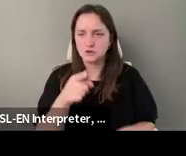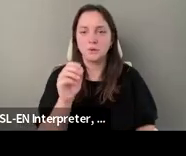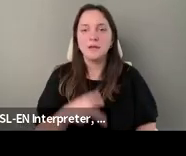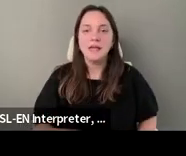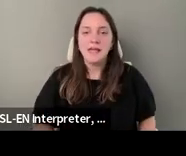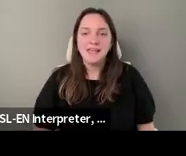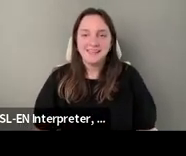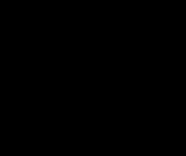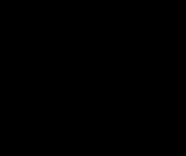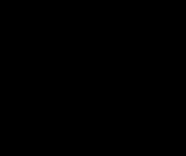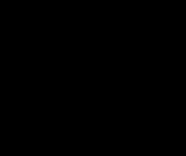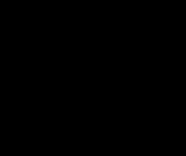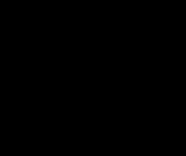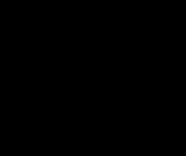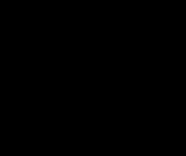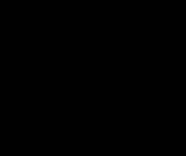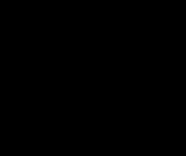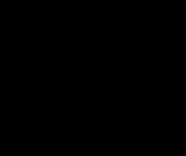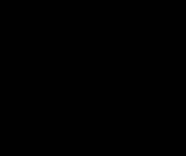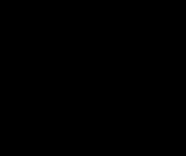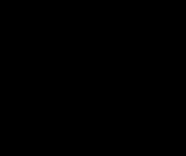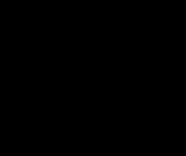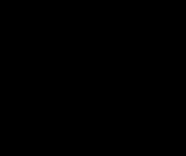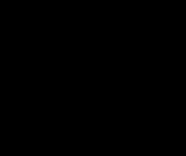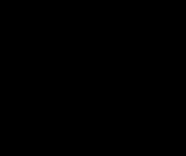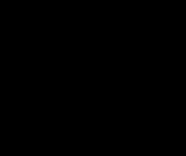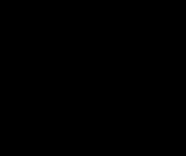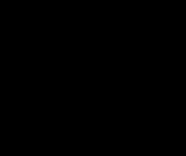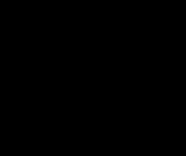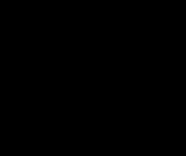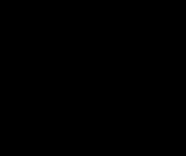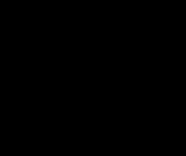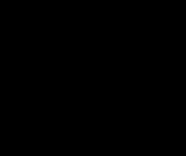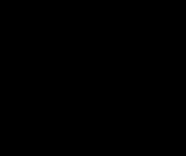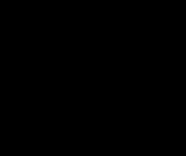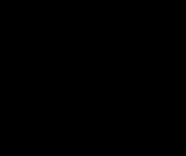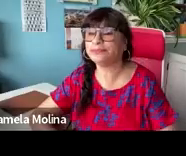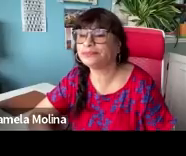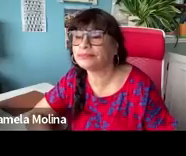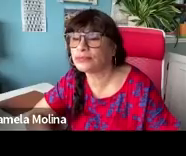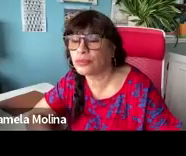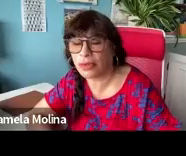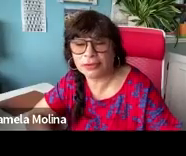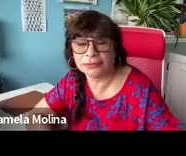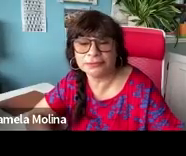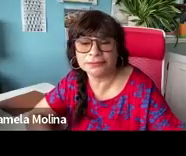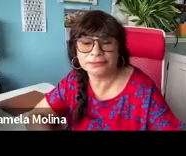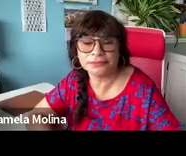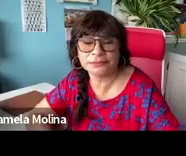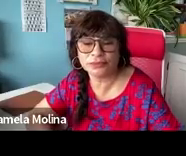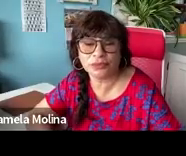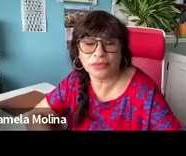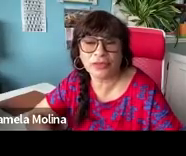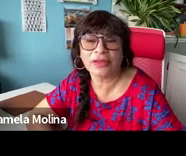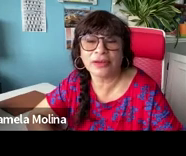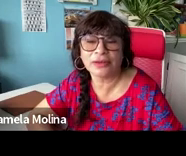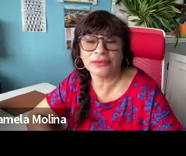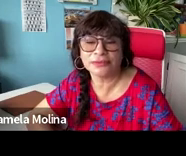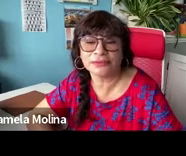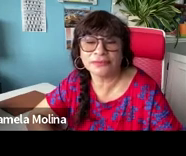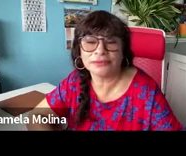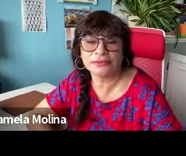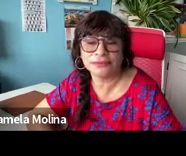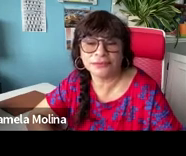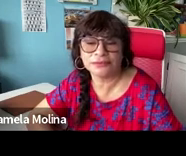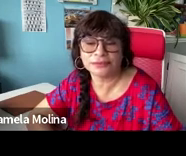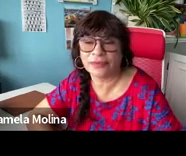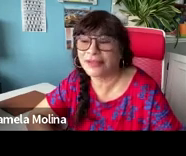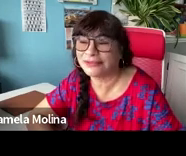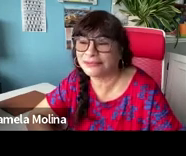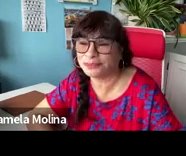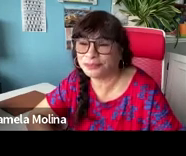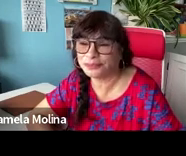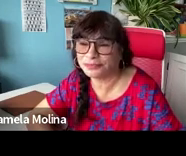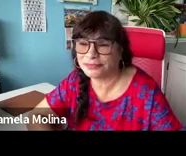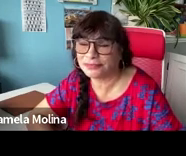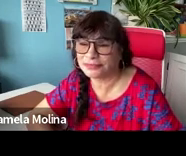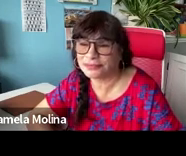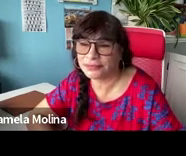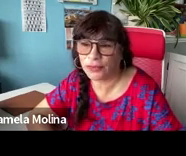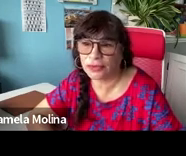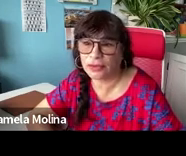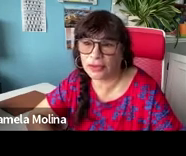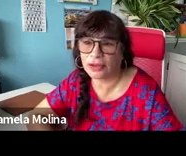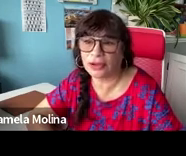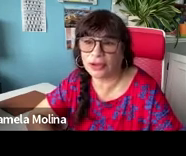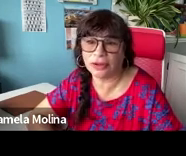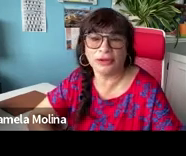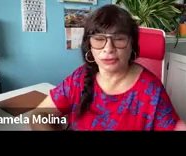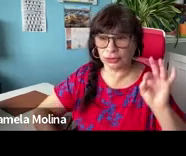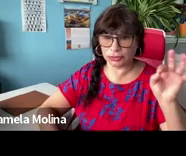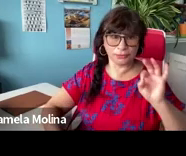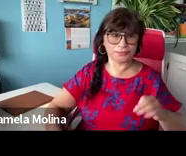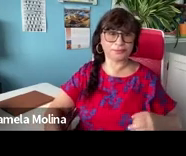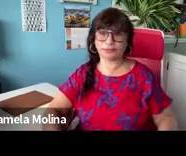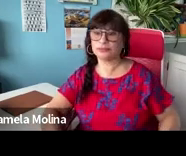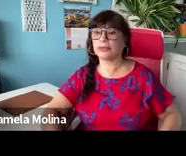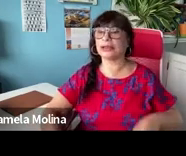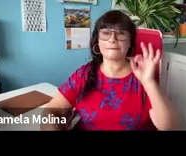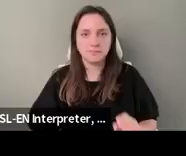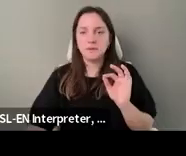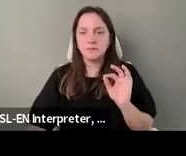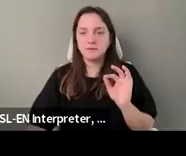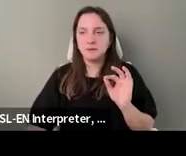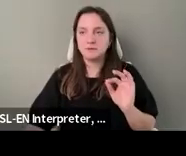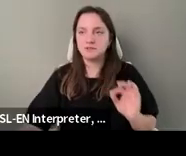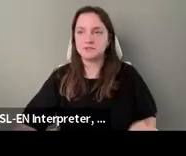I'm so sorry. Some folks